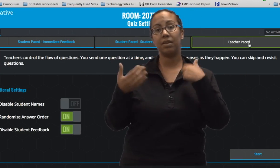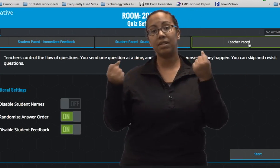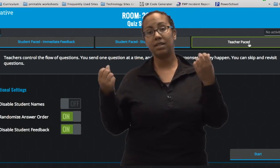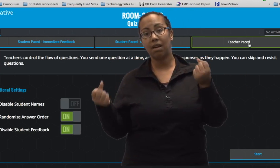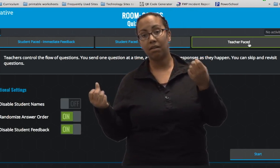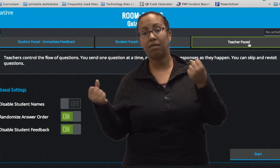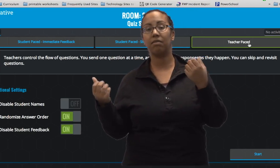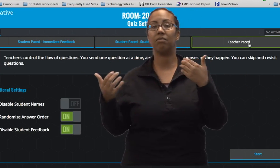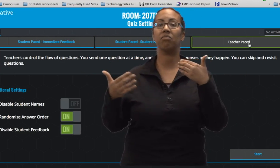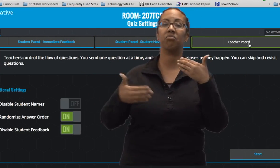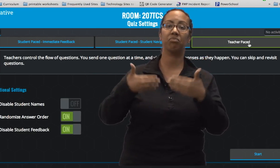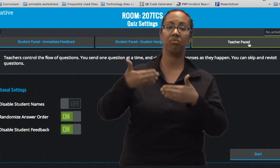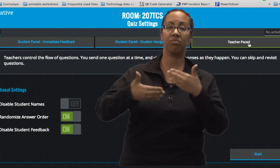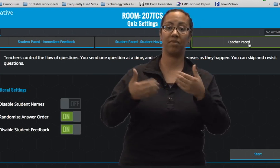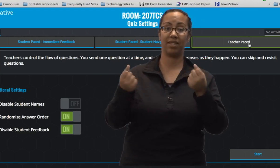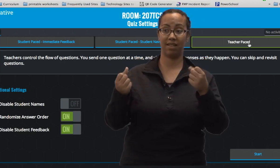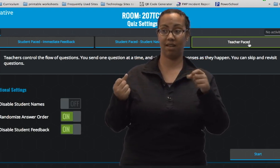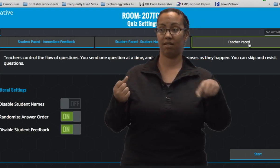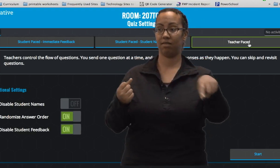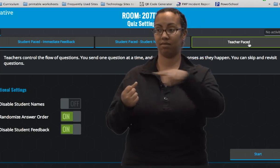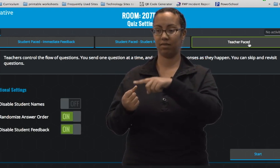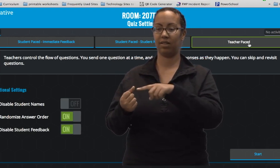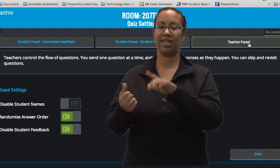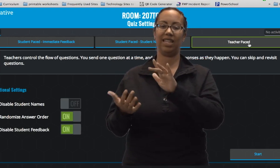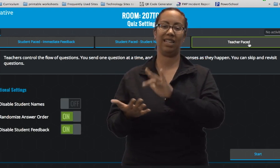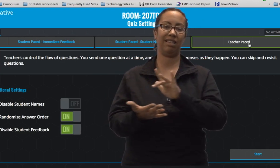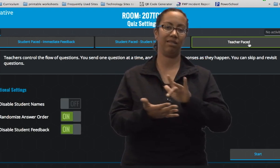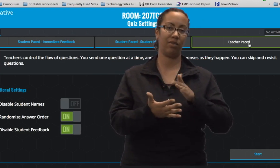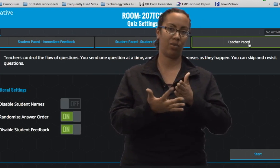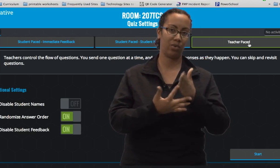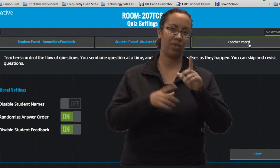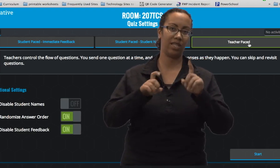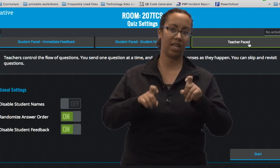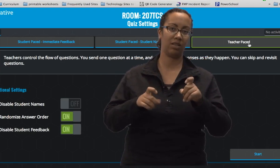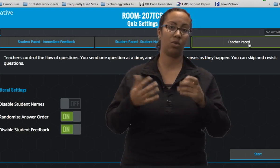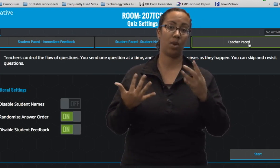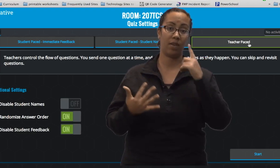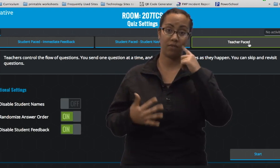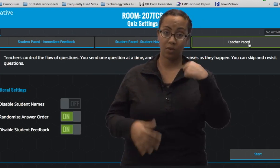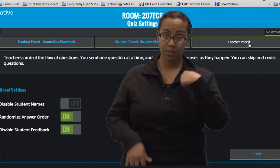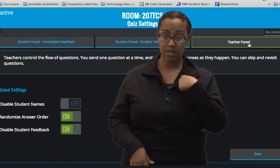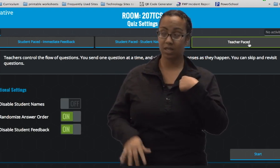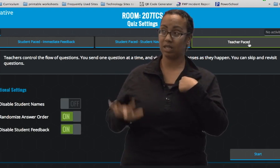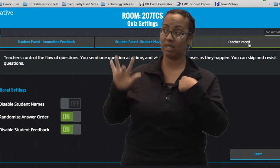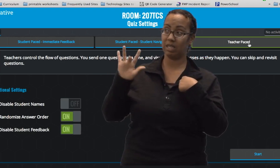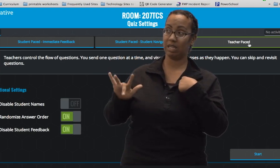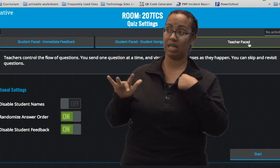at the same time, and possibly sign it, or have them sign it, and students click through the questions.